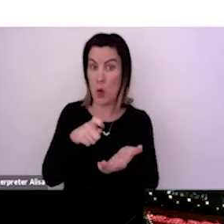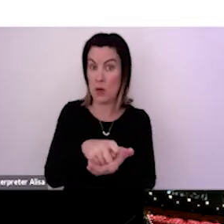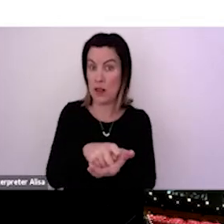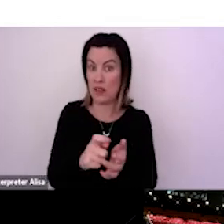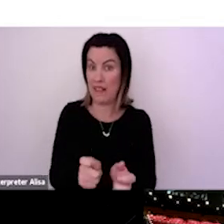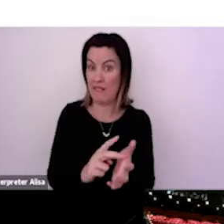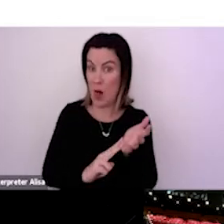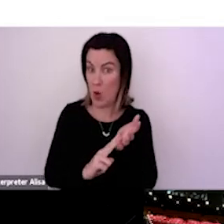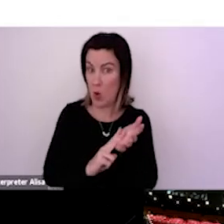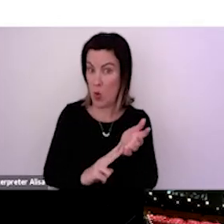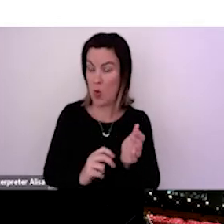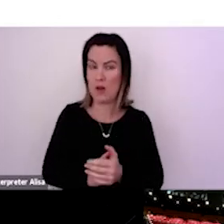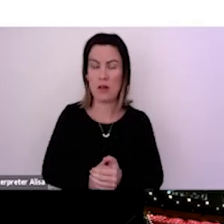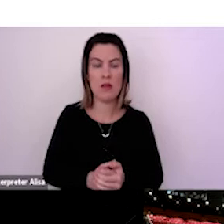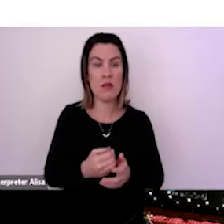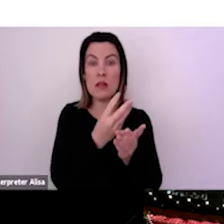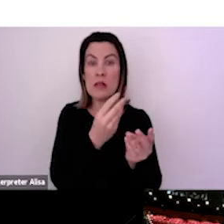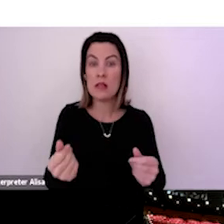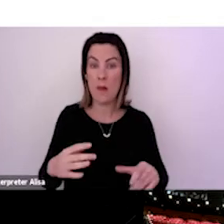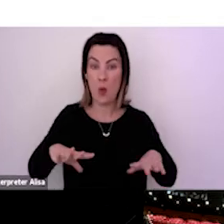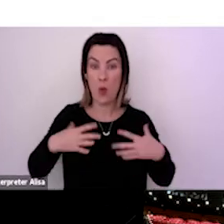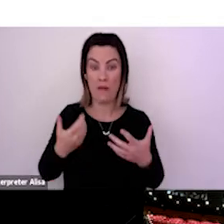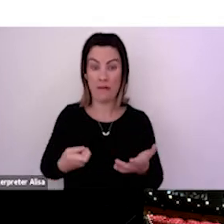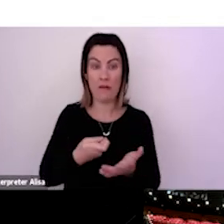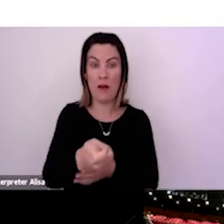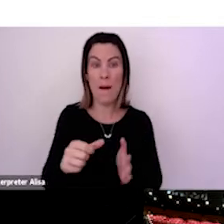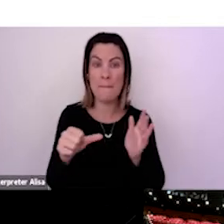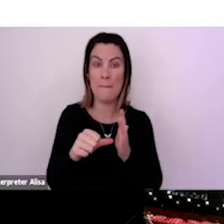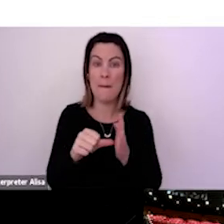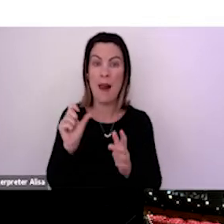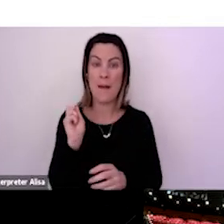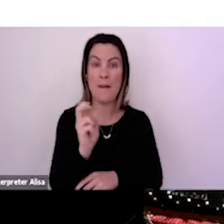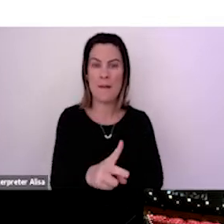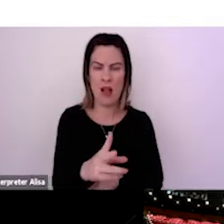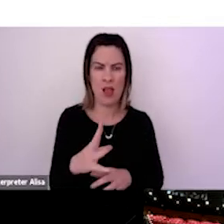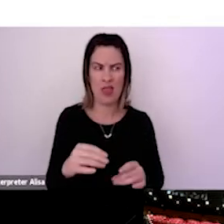automatically refunded say they would have done Nated the ticket. If you are many that tricky situation of